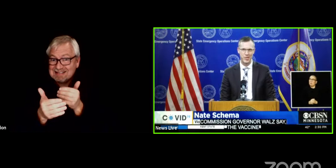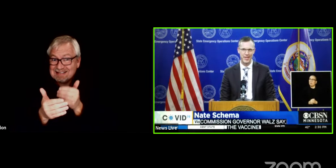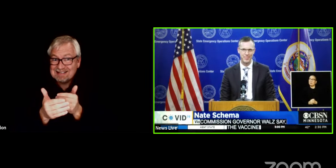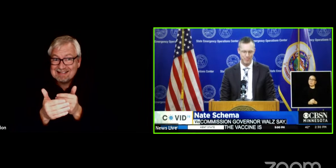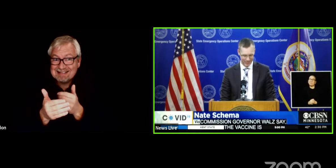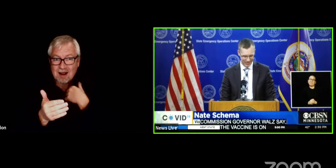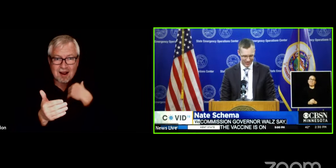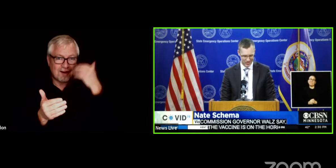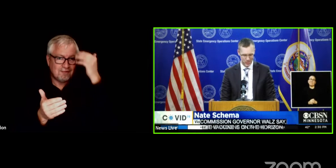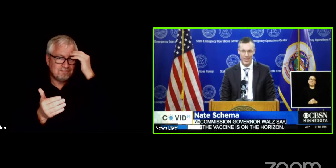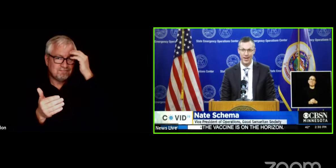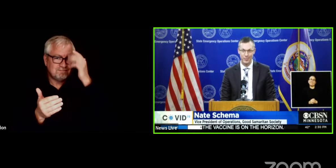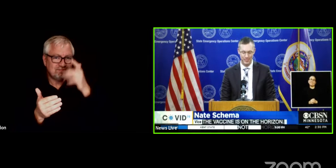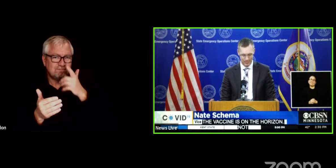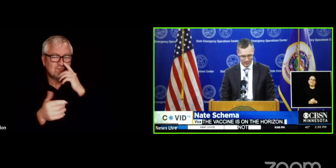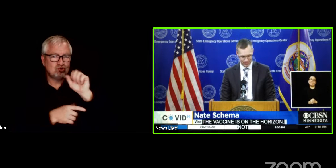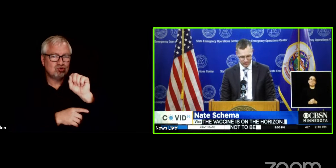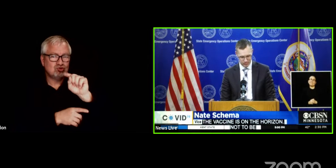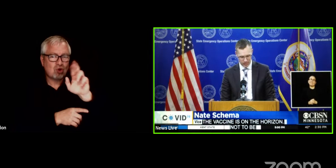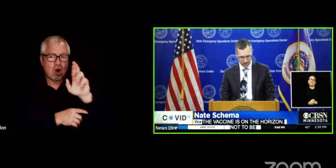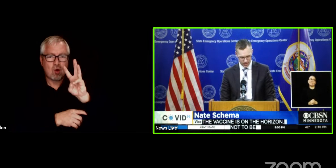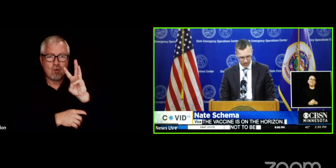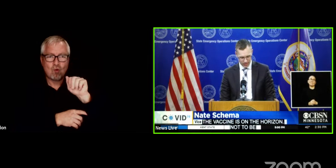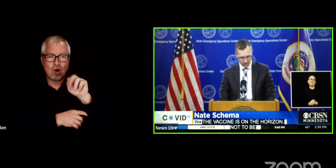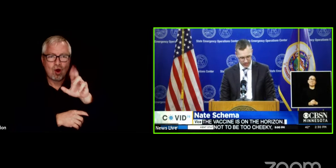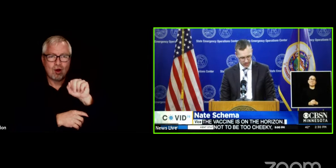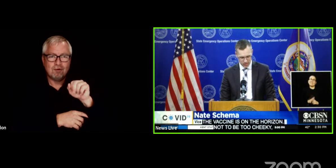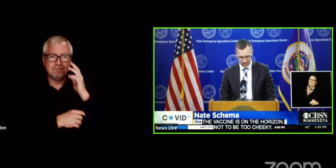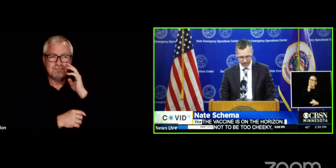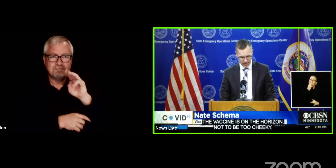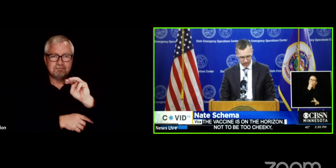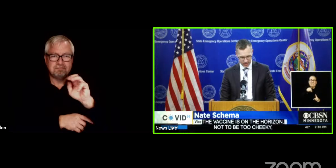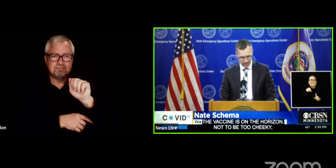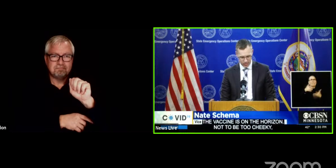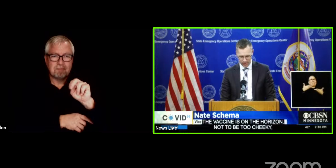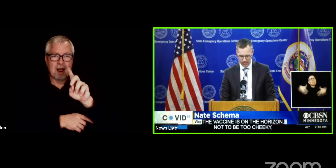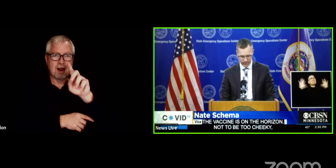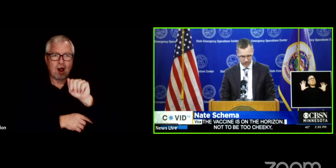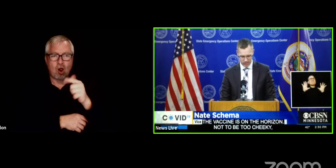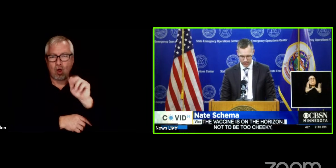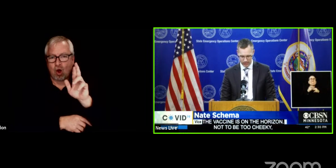WAY, THIS IS THE WAY OUT. CONTINUE TO STAY VIGILANT WITH ALL -- AROUND THE